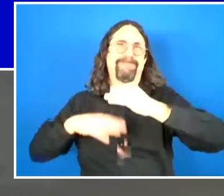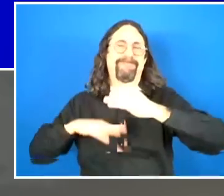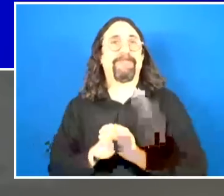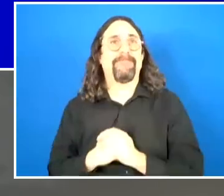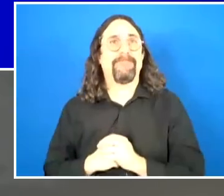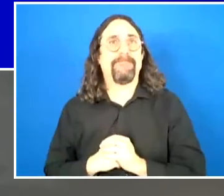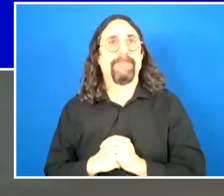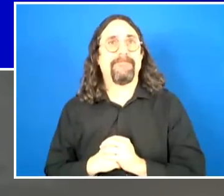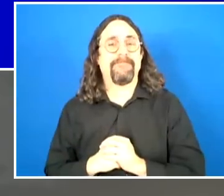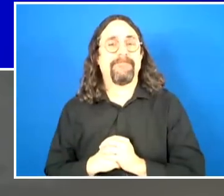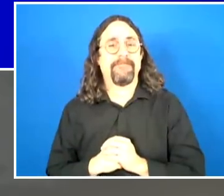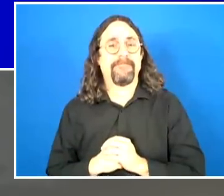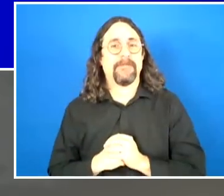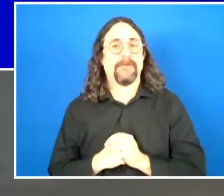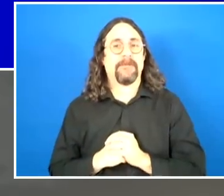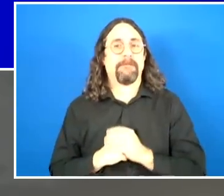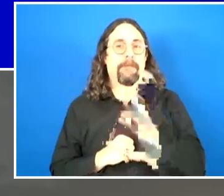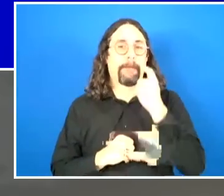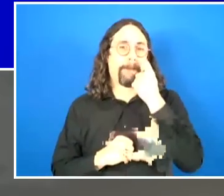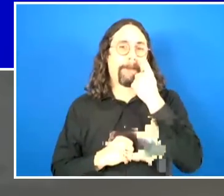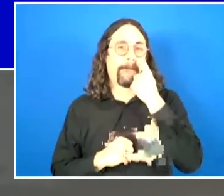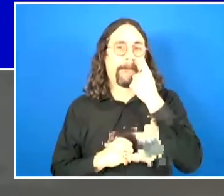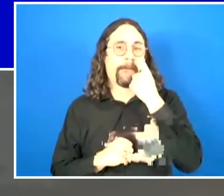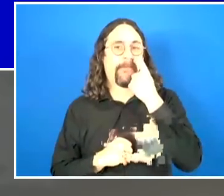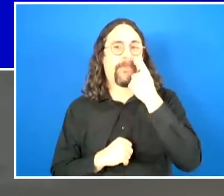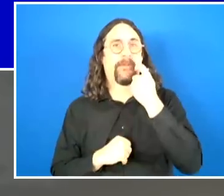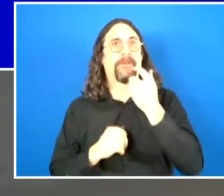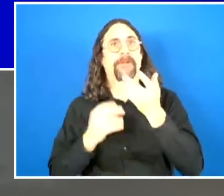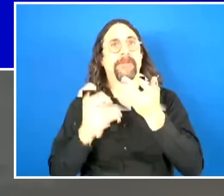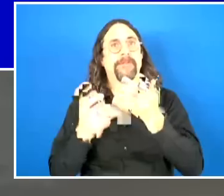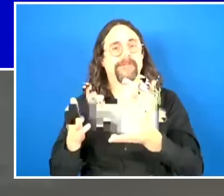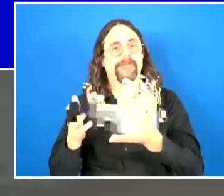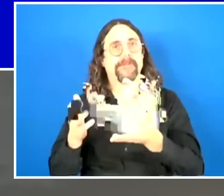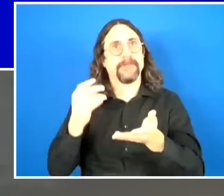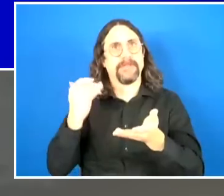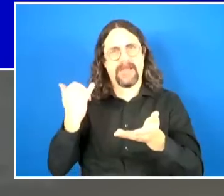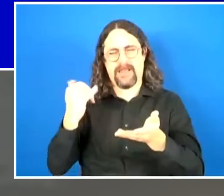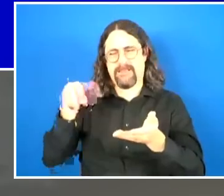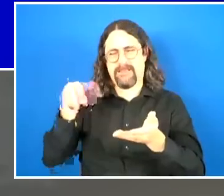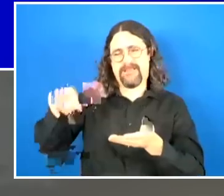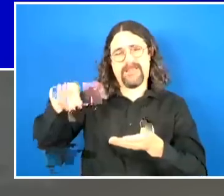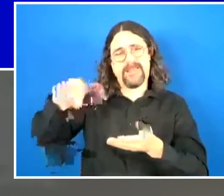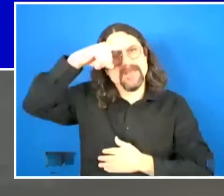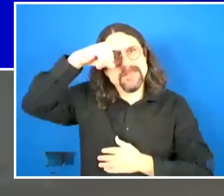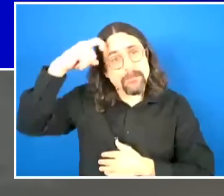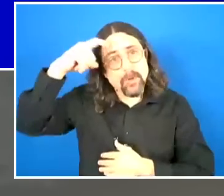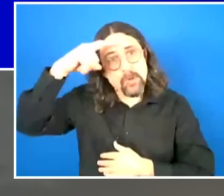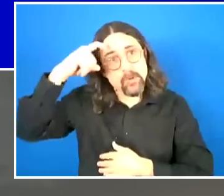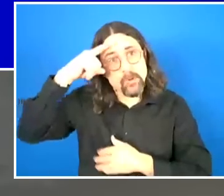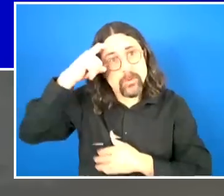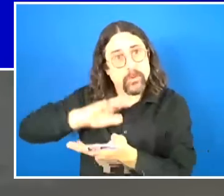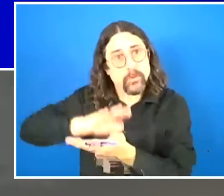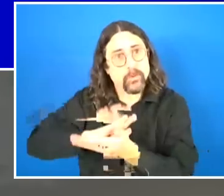WE DON'T KNOW WHAT THES UMMER HOLDS. THERE ARE THING IT IS WE DO NOT KNOW YET. WE DO KNOW THAT WE CAN USE ONLINE LEARNING ALL THE